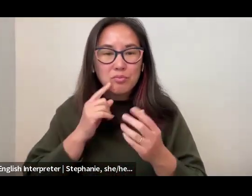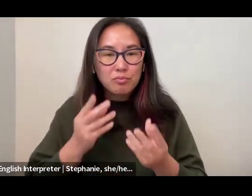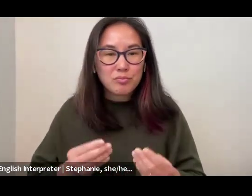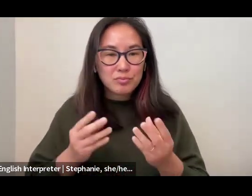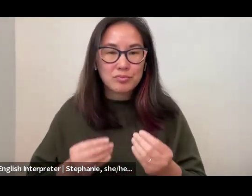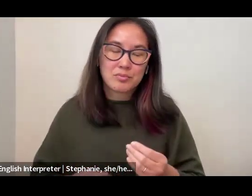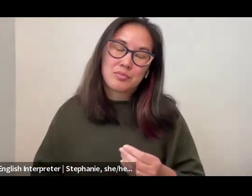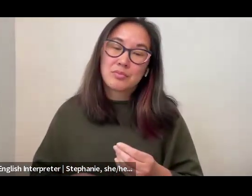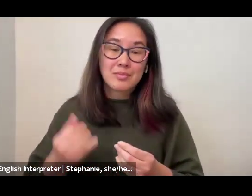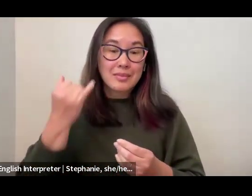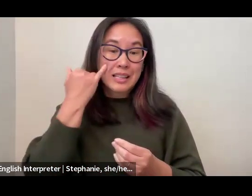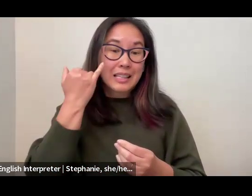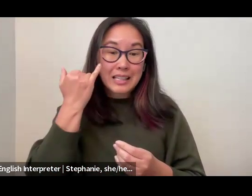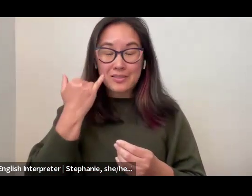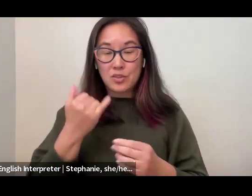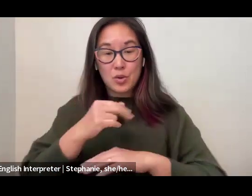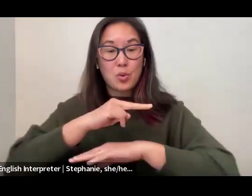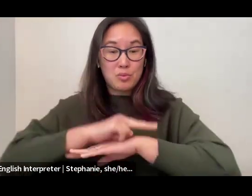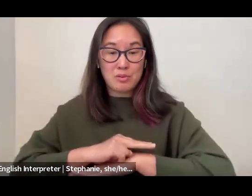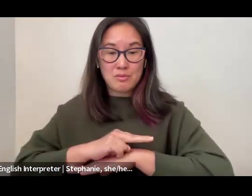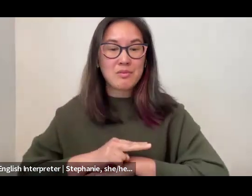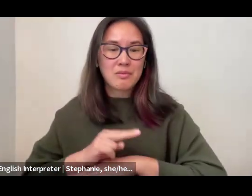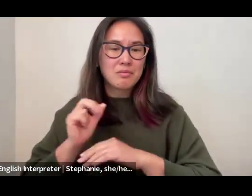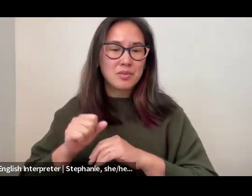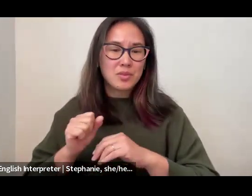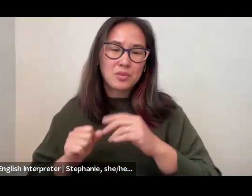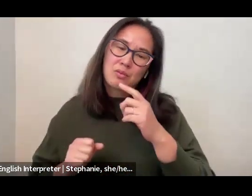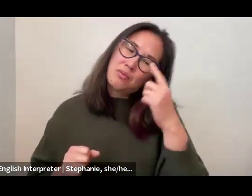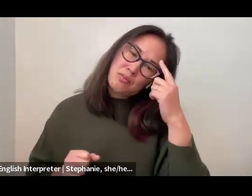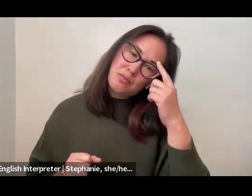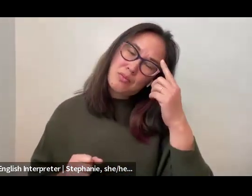but you can still pull your left ear towards your left shoulder